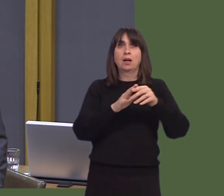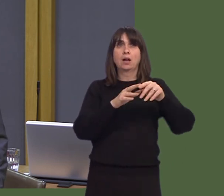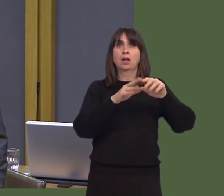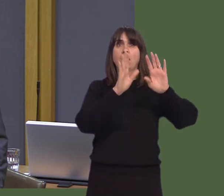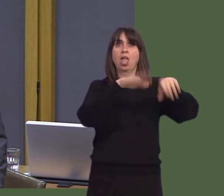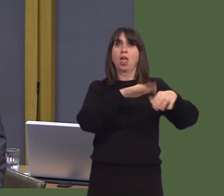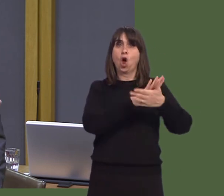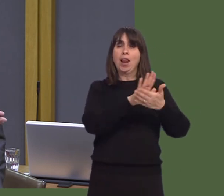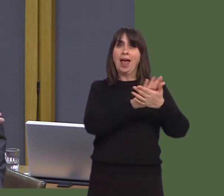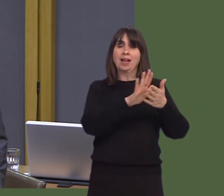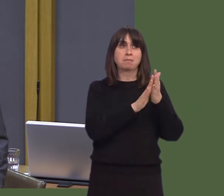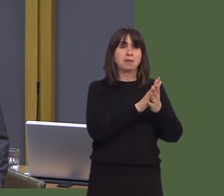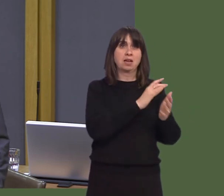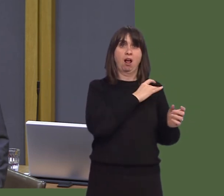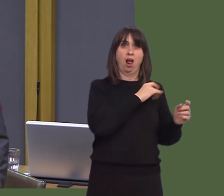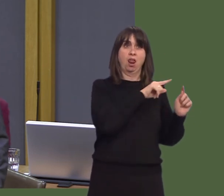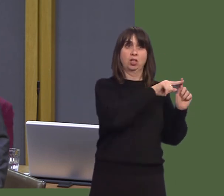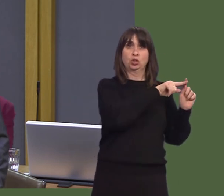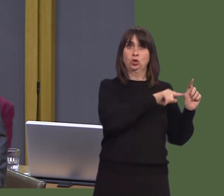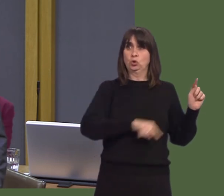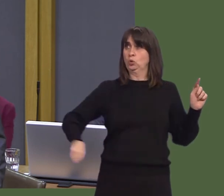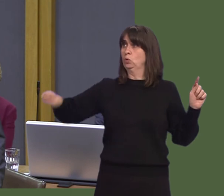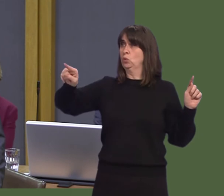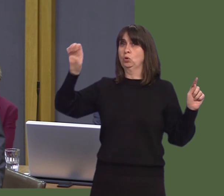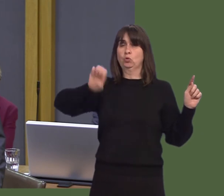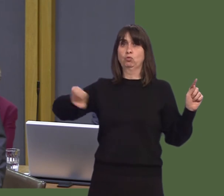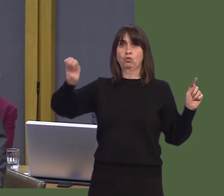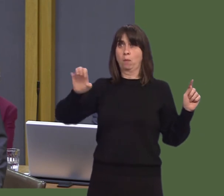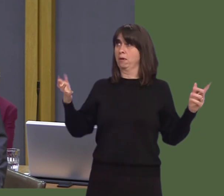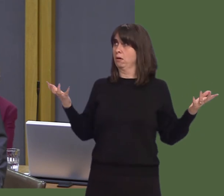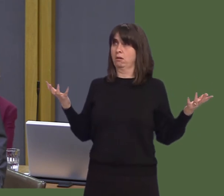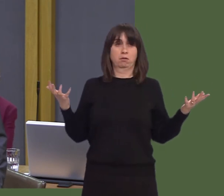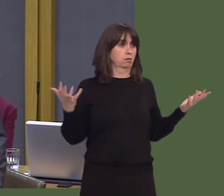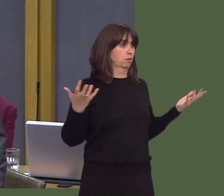Can you give us some concrete examples of how you're going to refocus Welsh Government